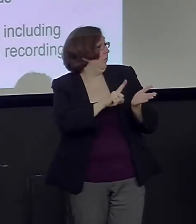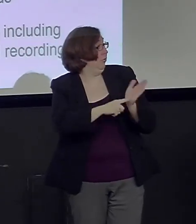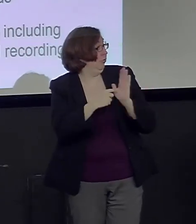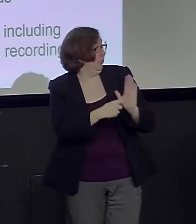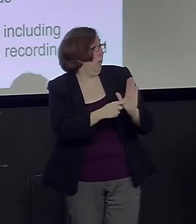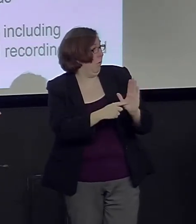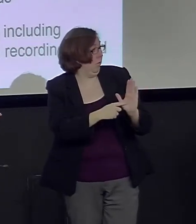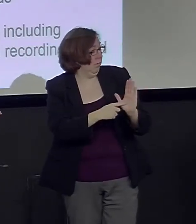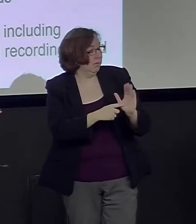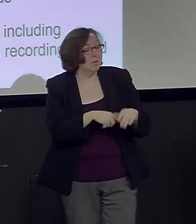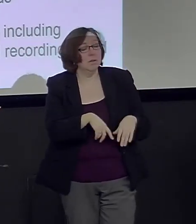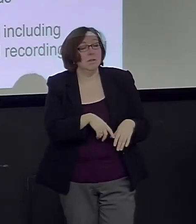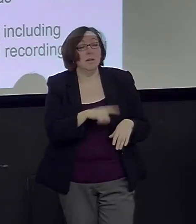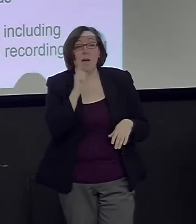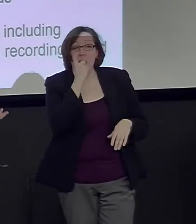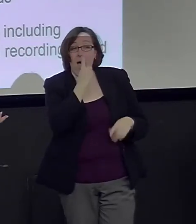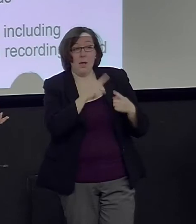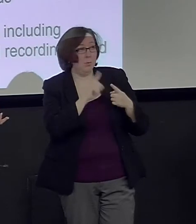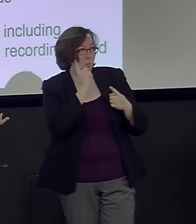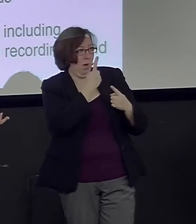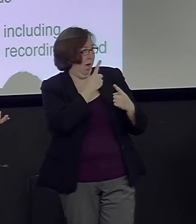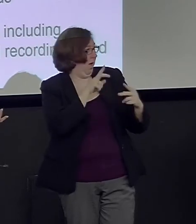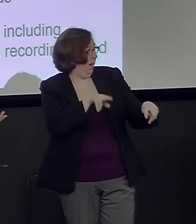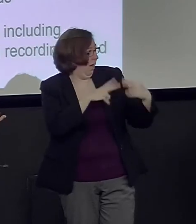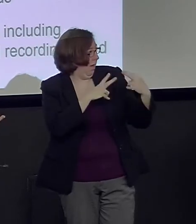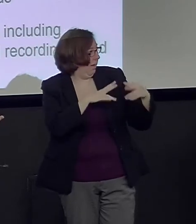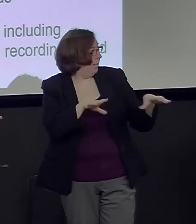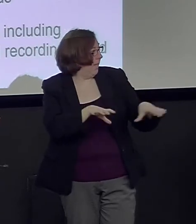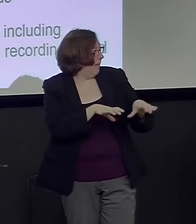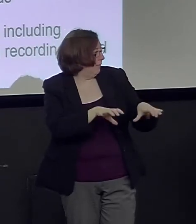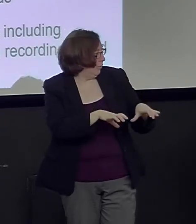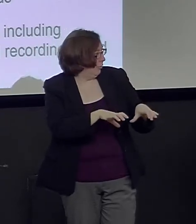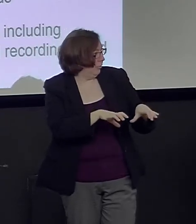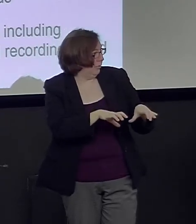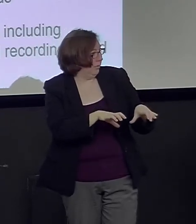that eye-to-eye behaviors in autistic individuals